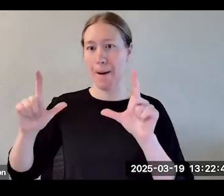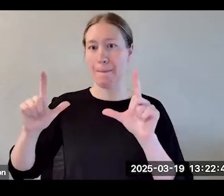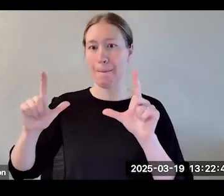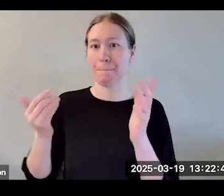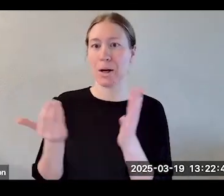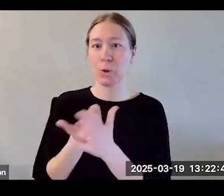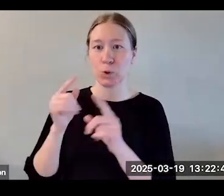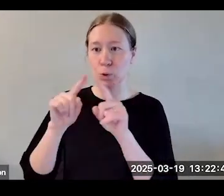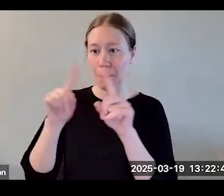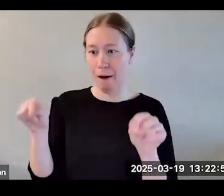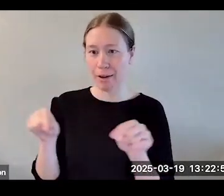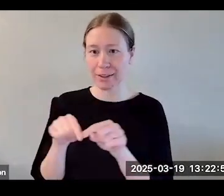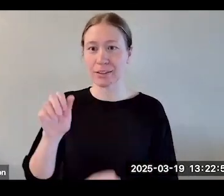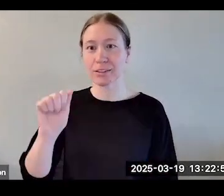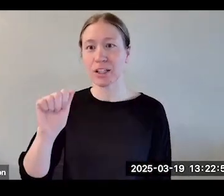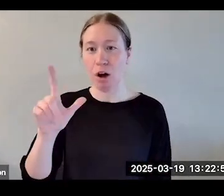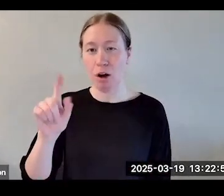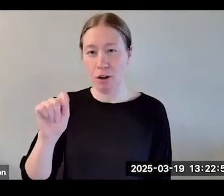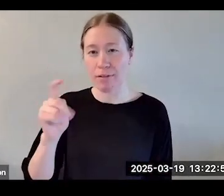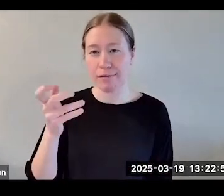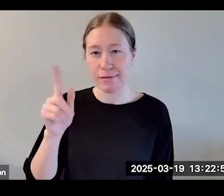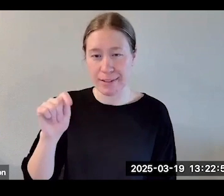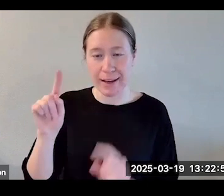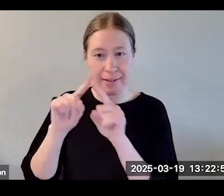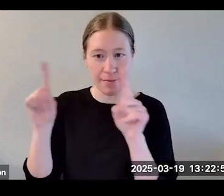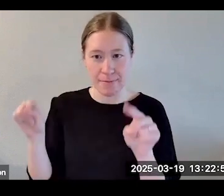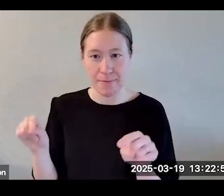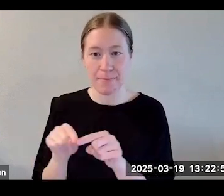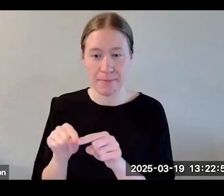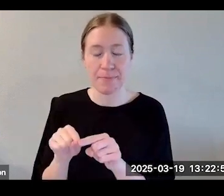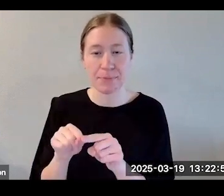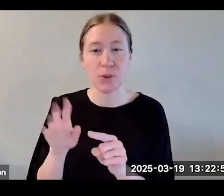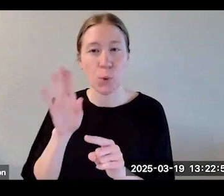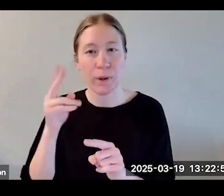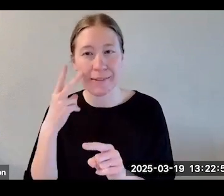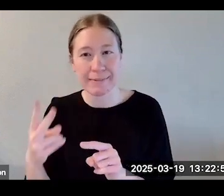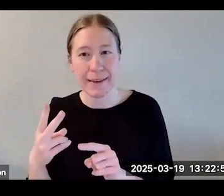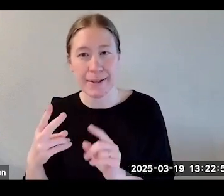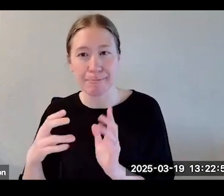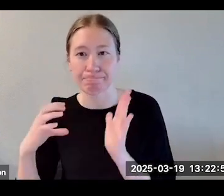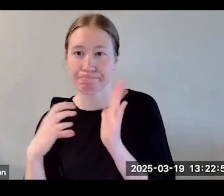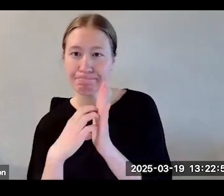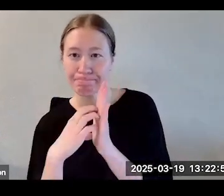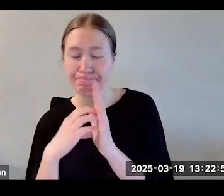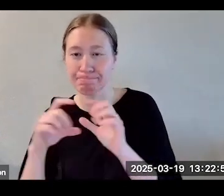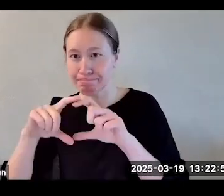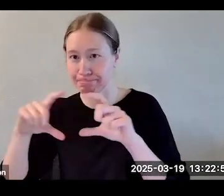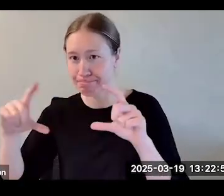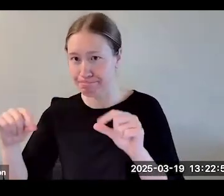the alt text box. In that section, you'll see a description area. So just click into that